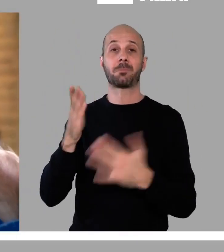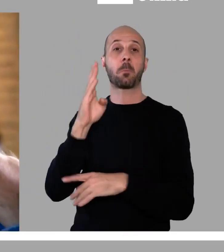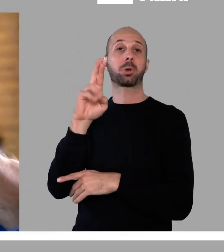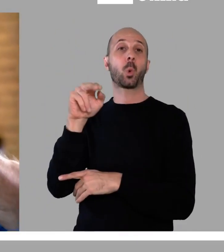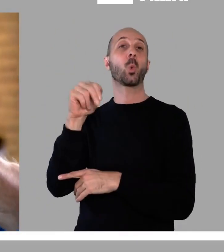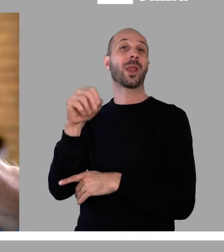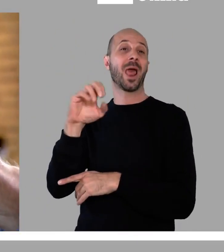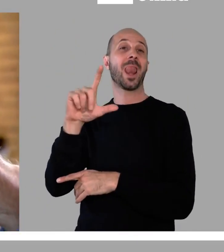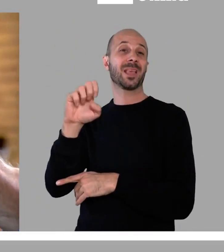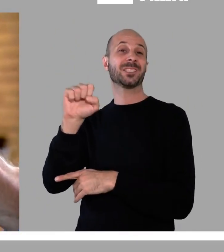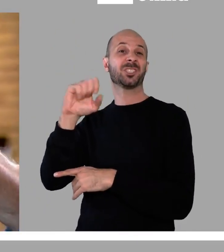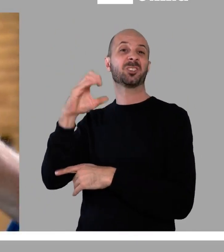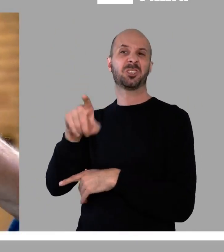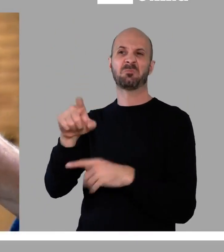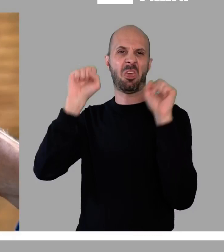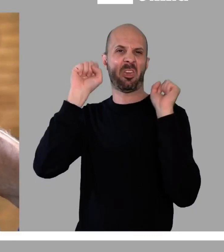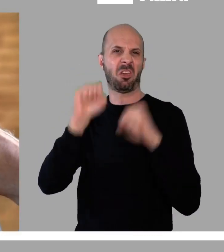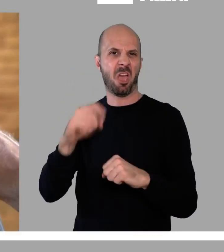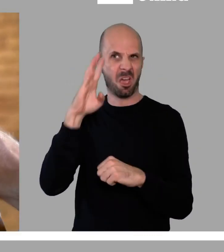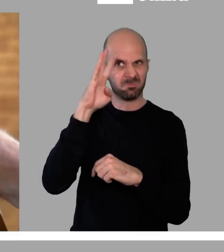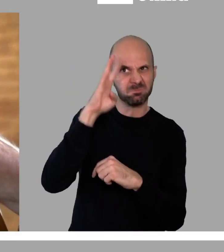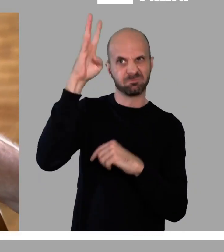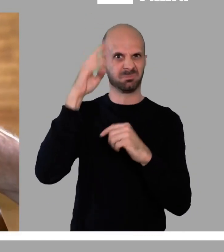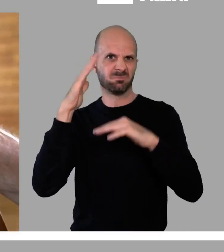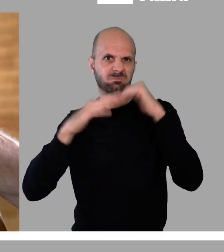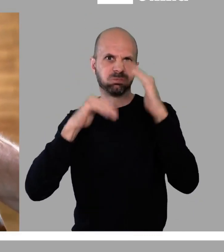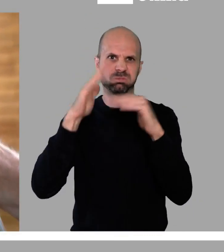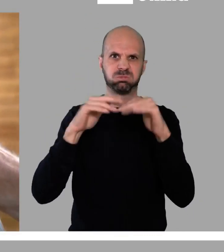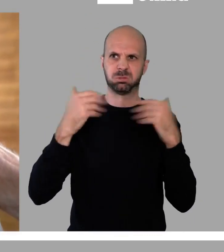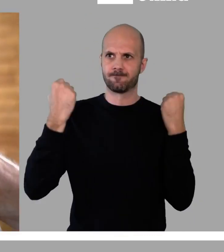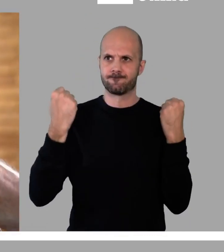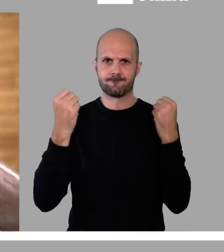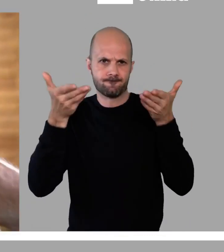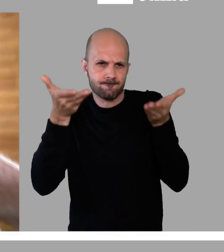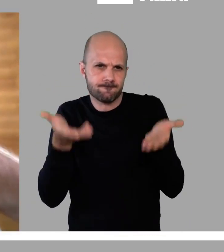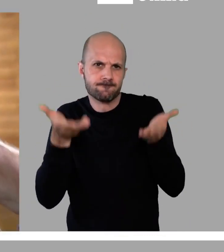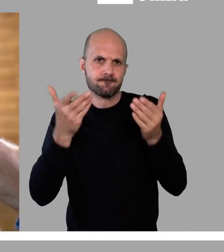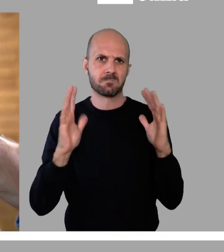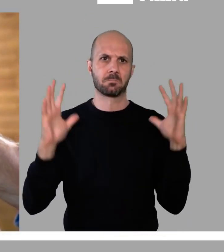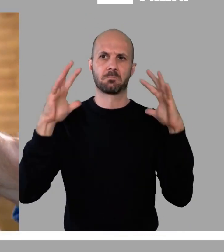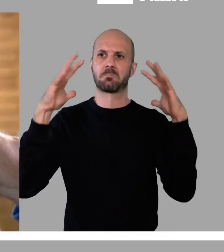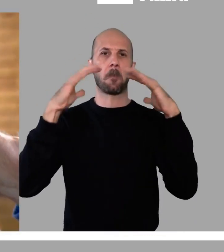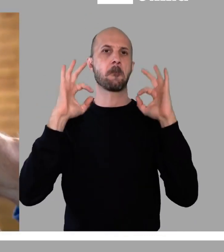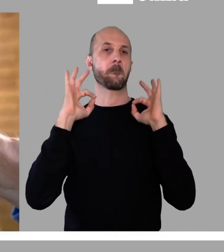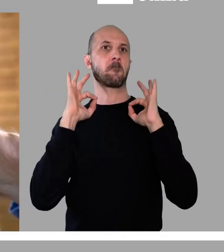Brunneschi instead succeeded to create a self-supporting dome of this size